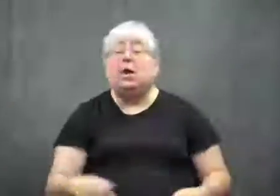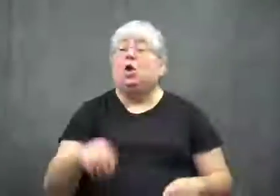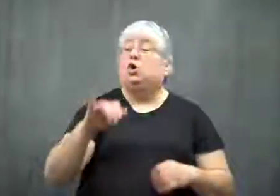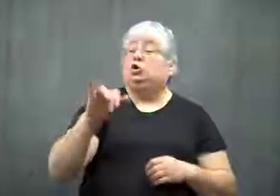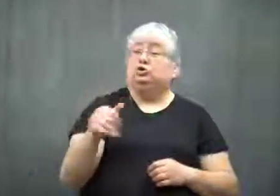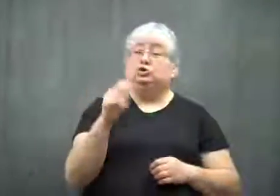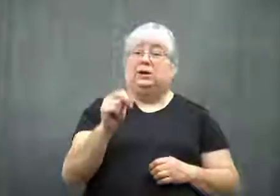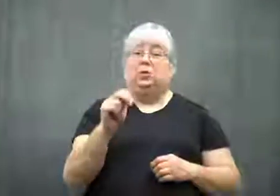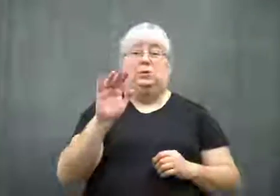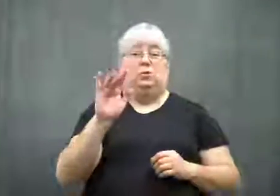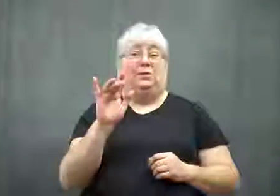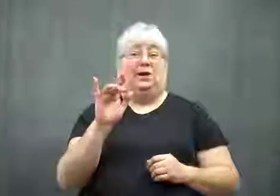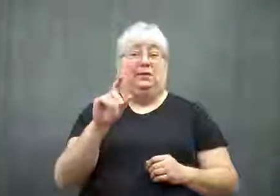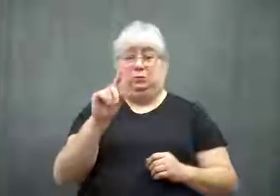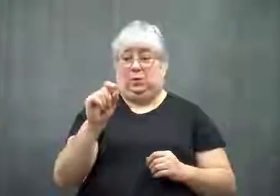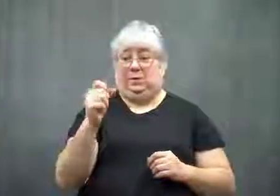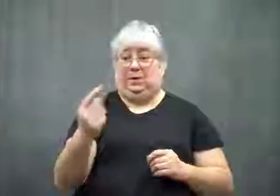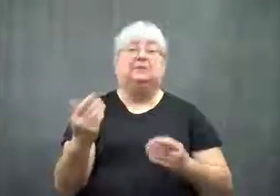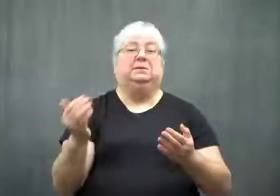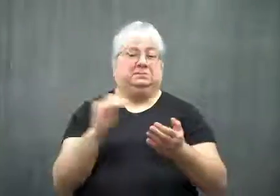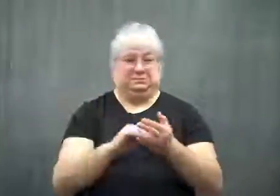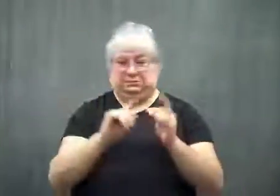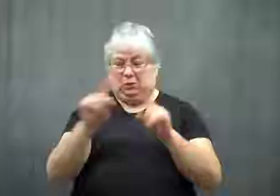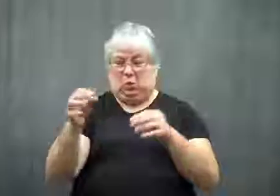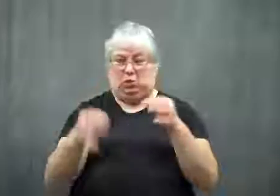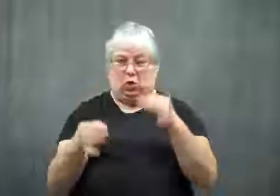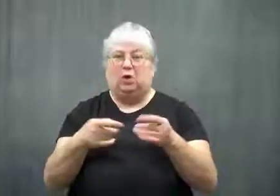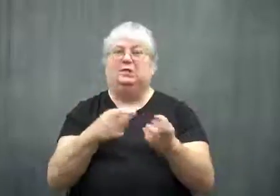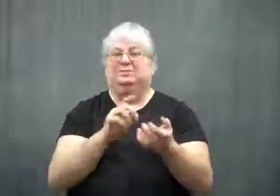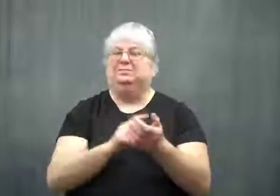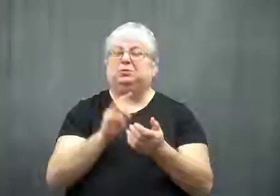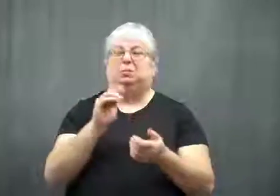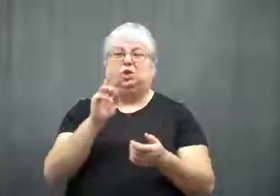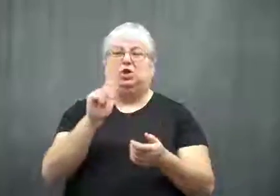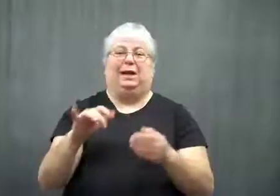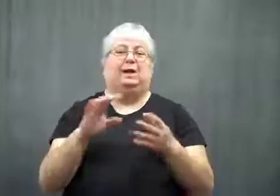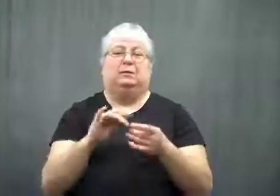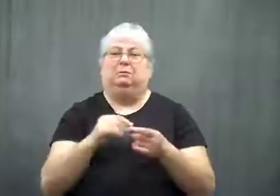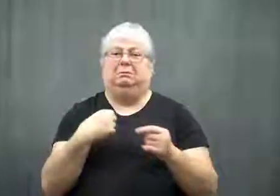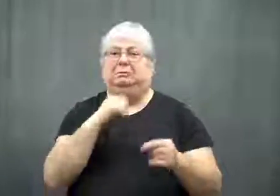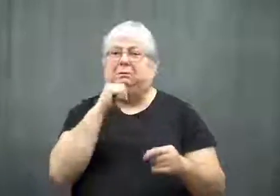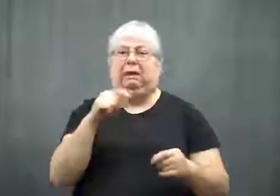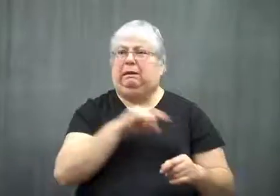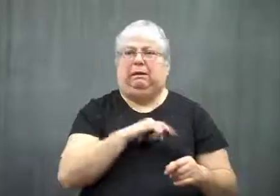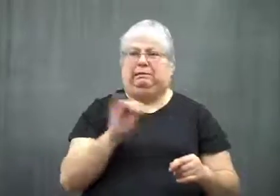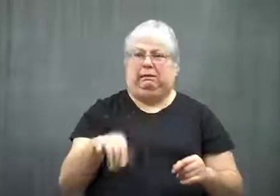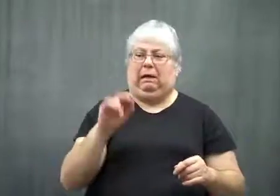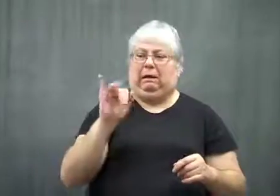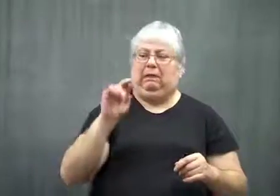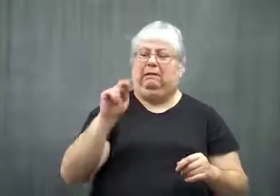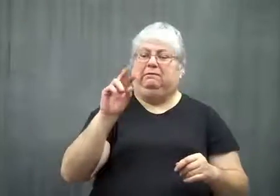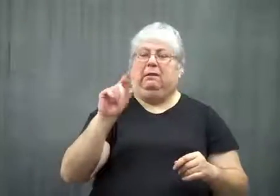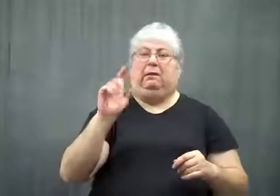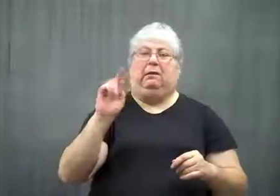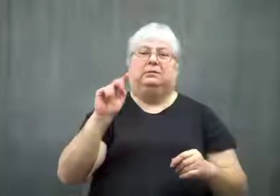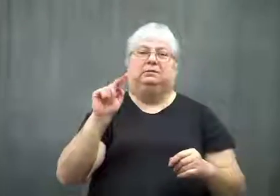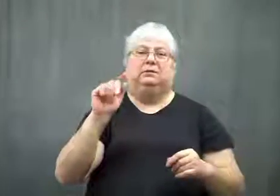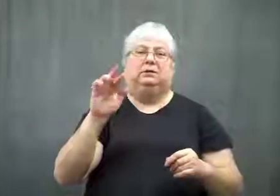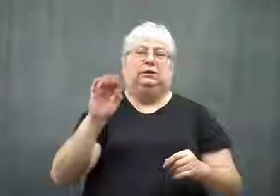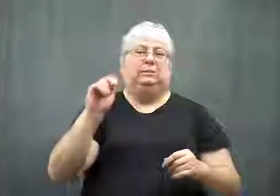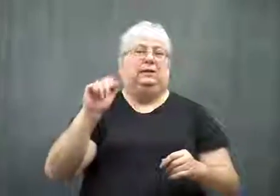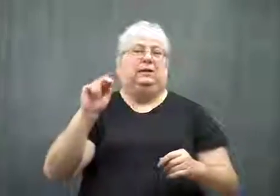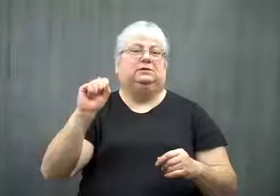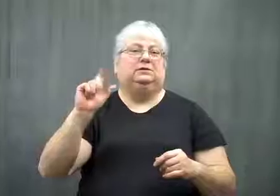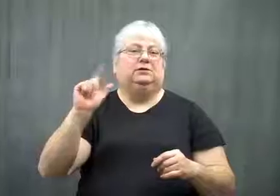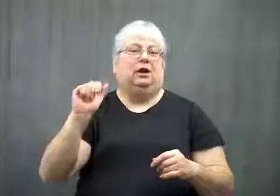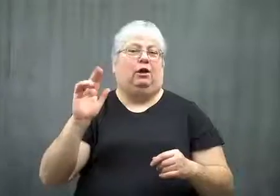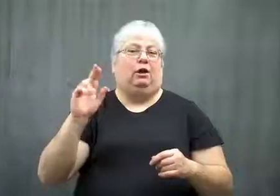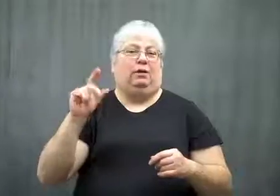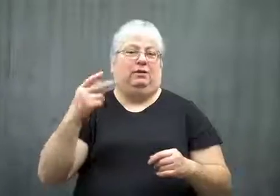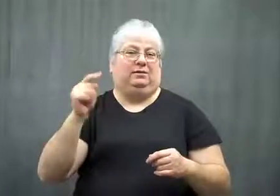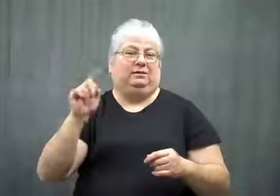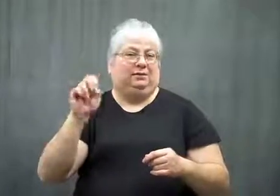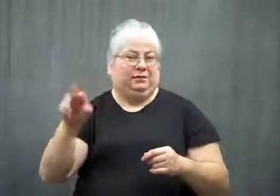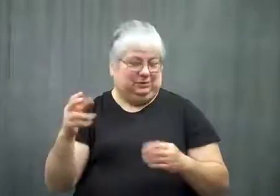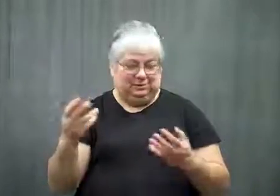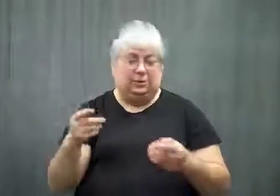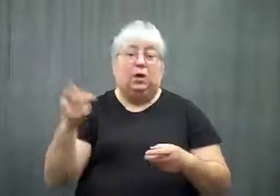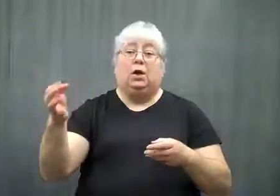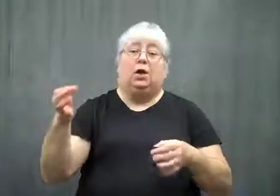Dr. Murray returned to court on January 25, 2011, and pleaded not guilty to involuntary manslaughter.